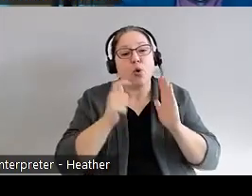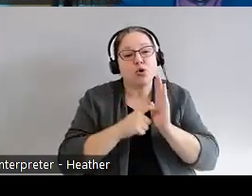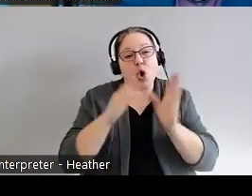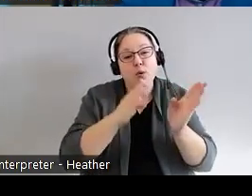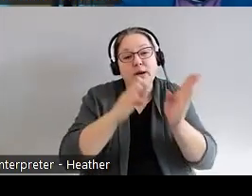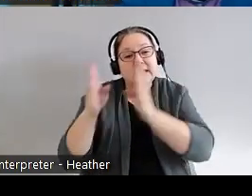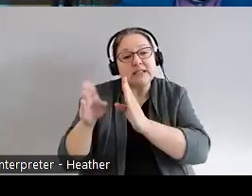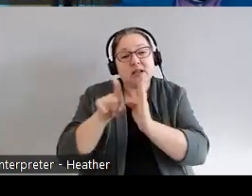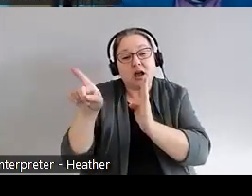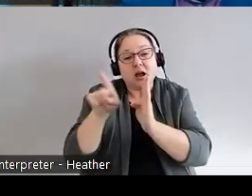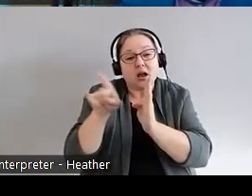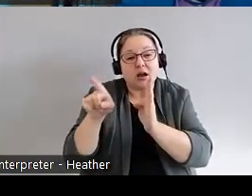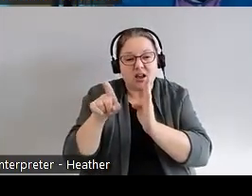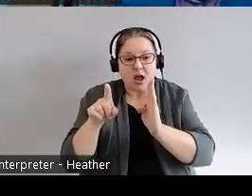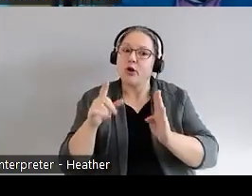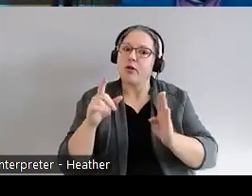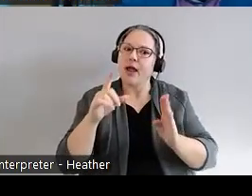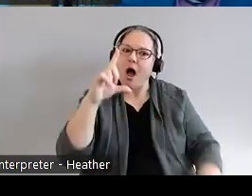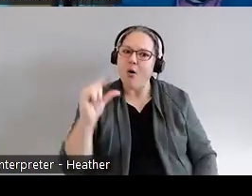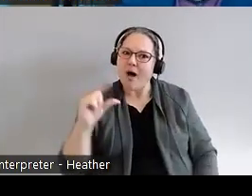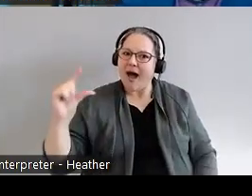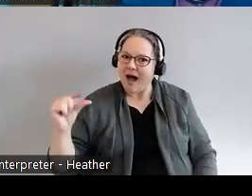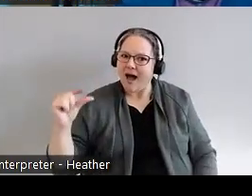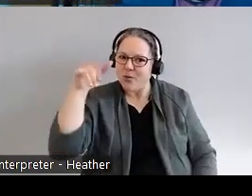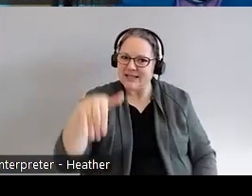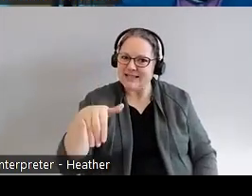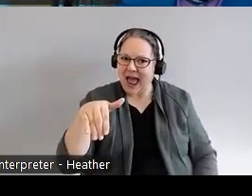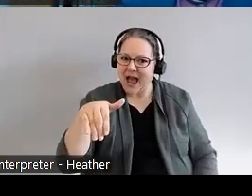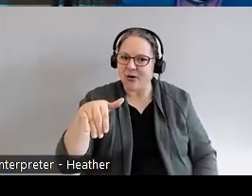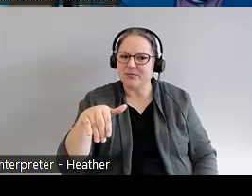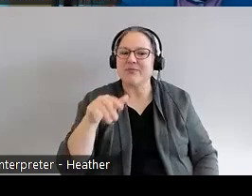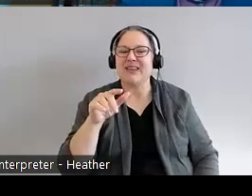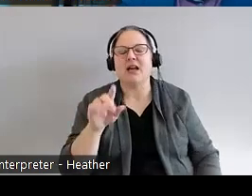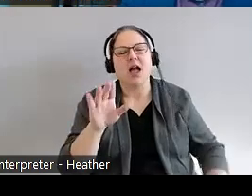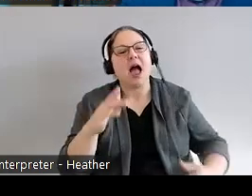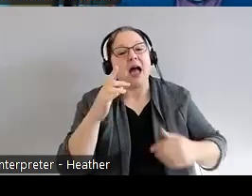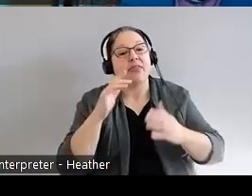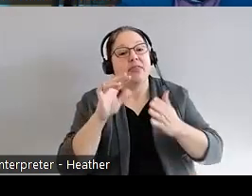looked like the numbers went down from 2019 to 2020. Uh I think some of that probably had to do